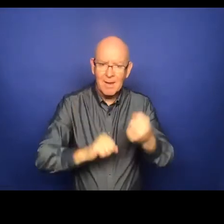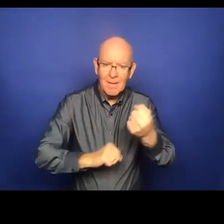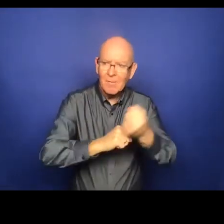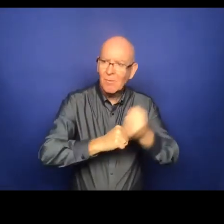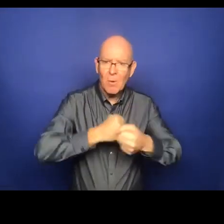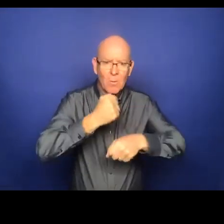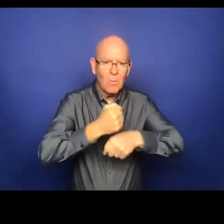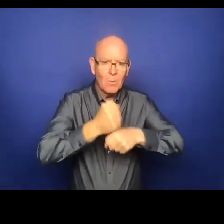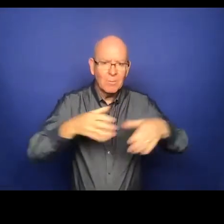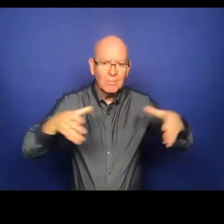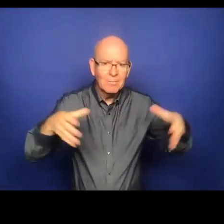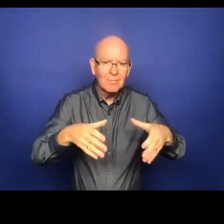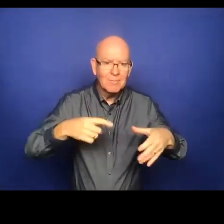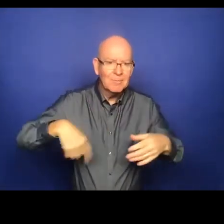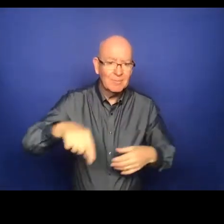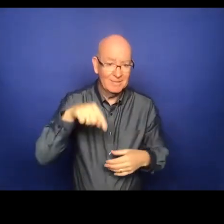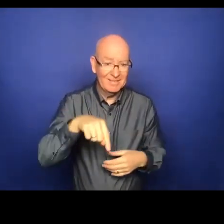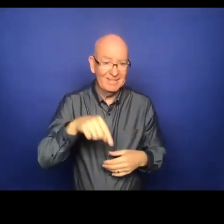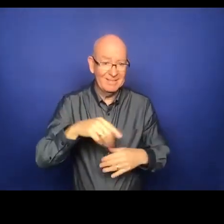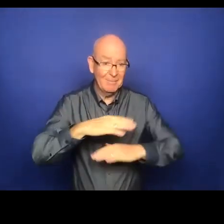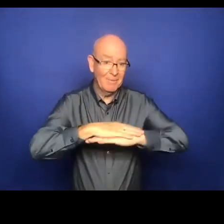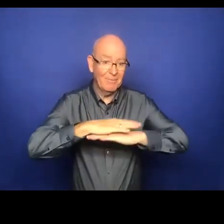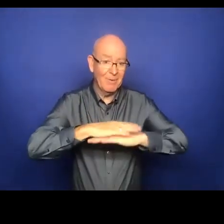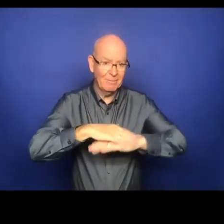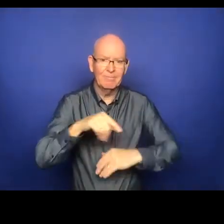of persons with disabilities, organisations that are working in the